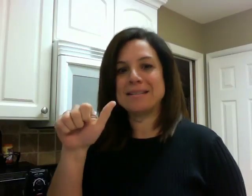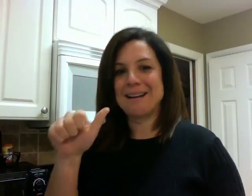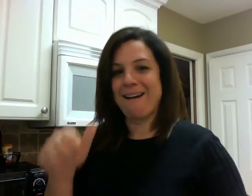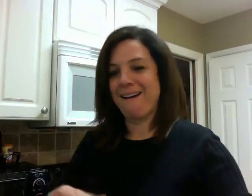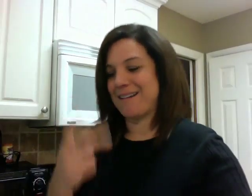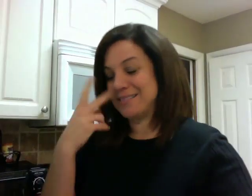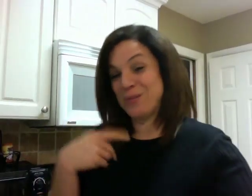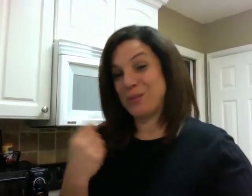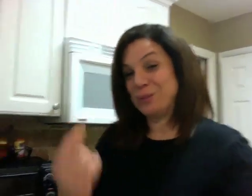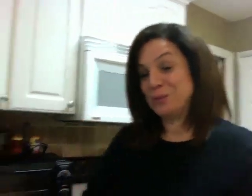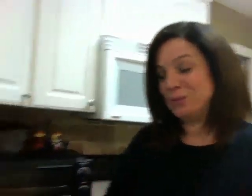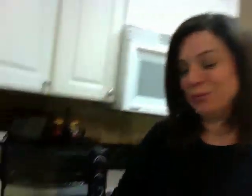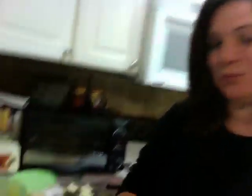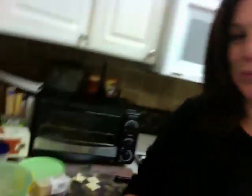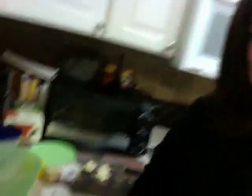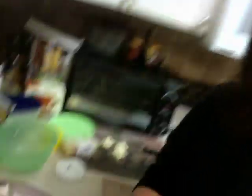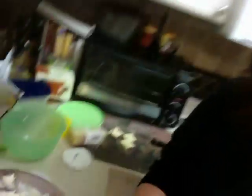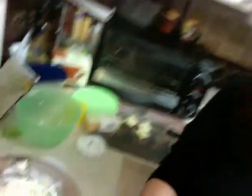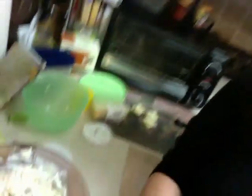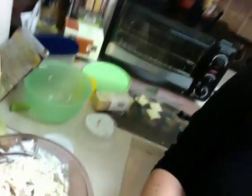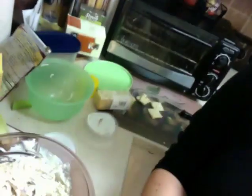See what I did